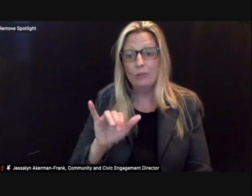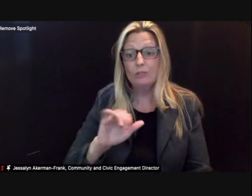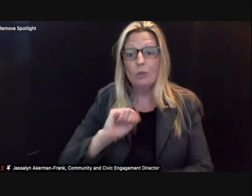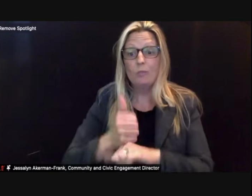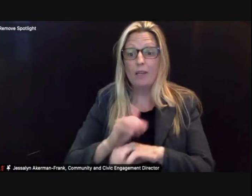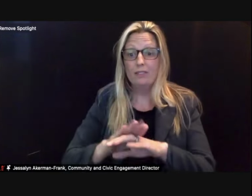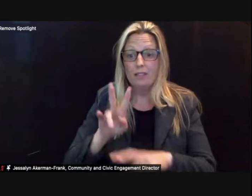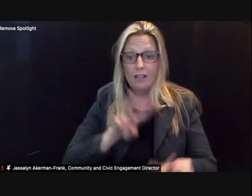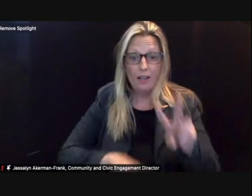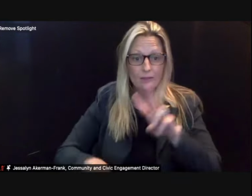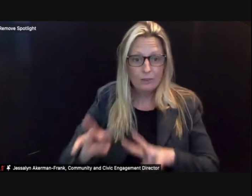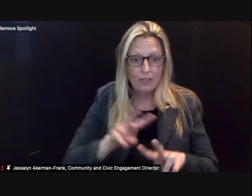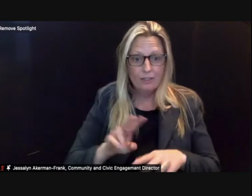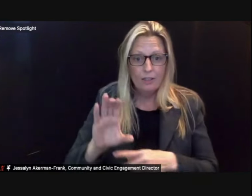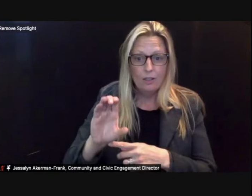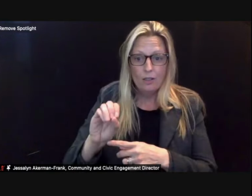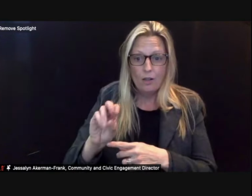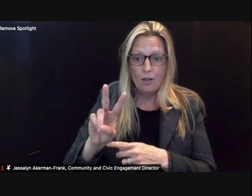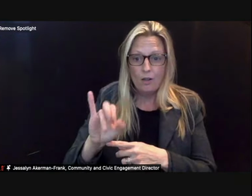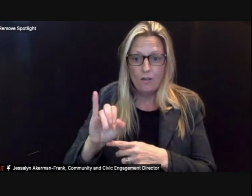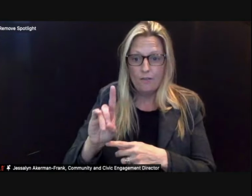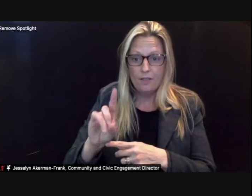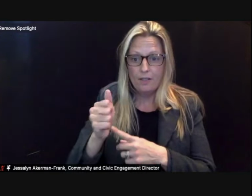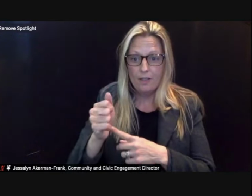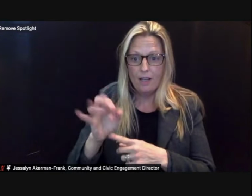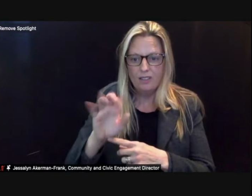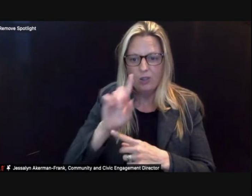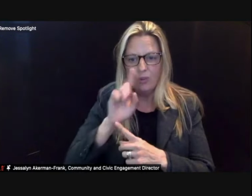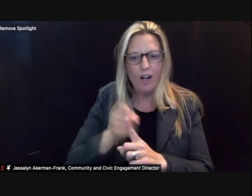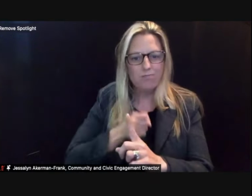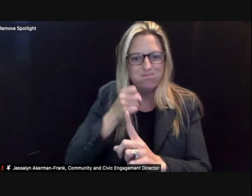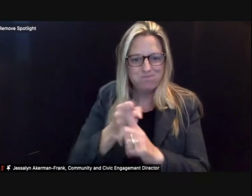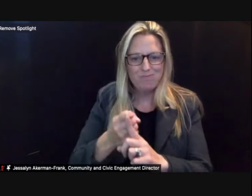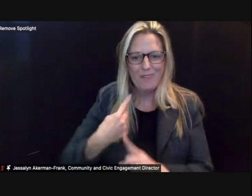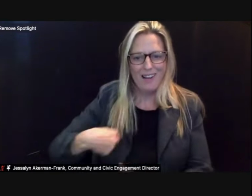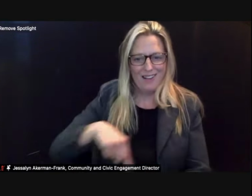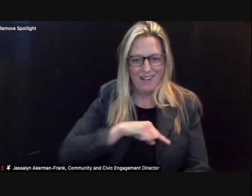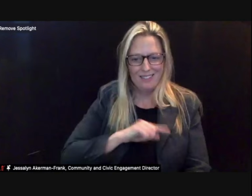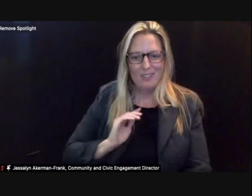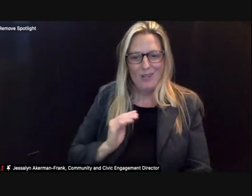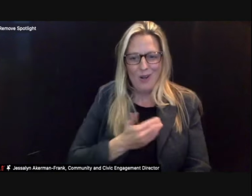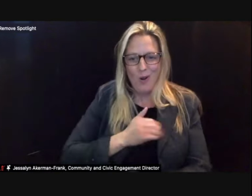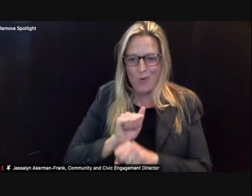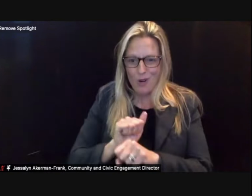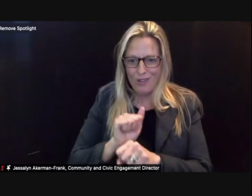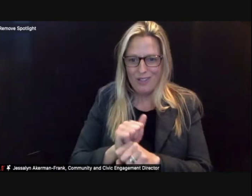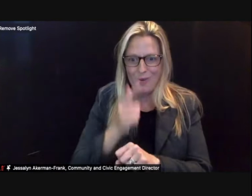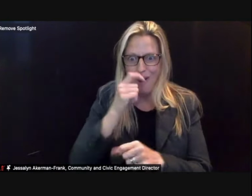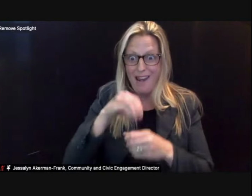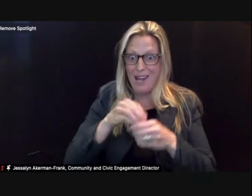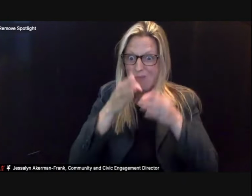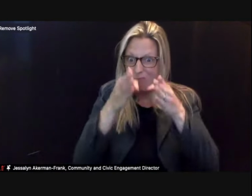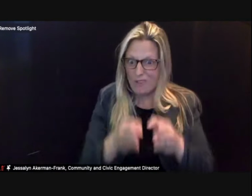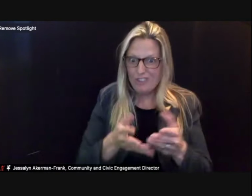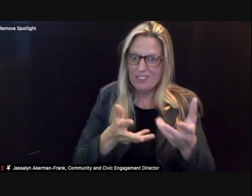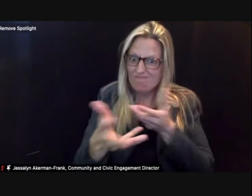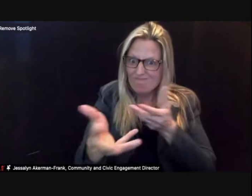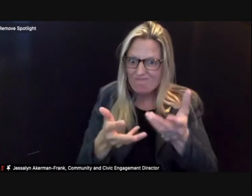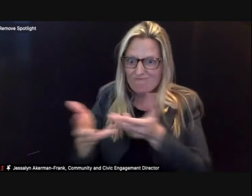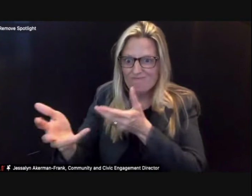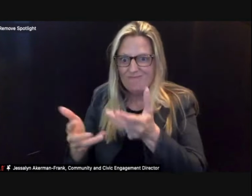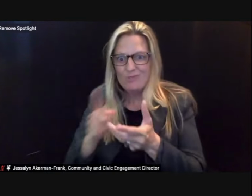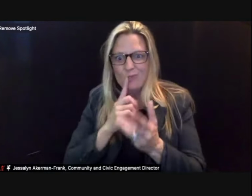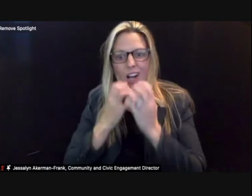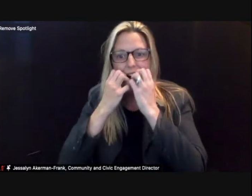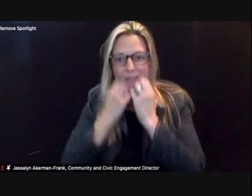information and input we need. Next, also based on observations, COVID-19